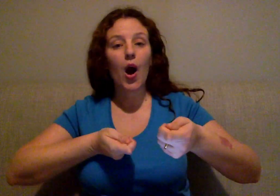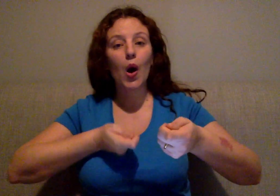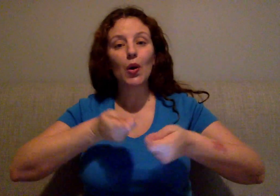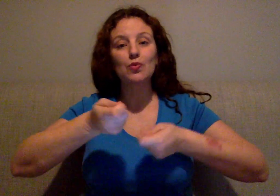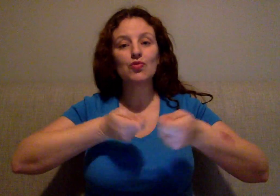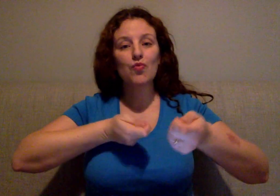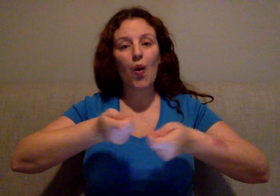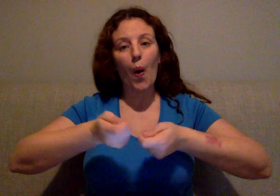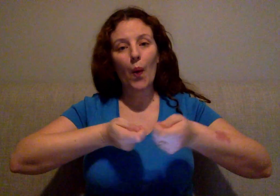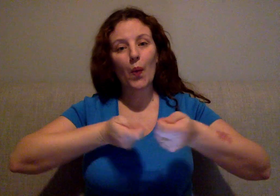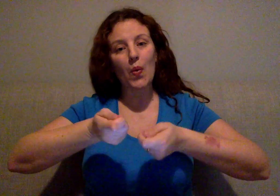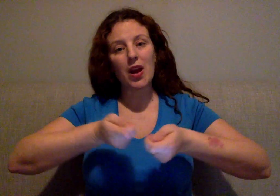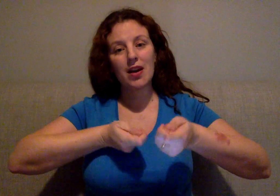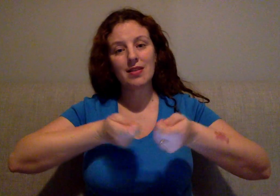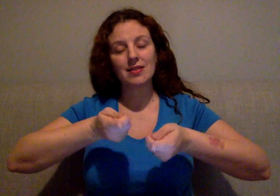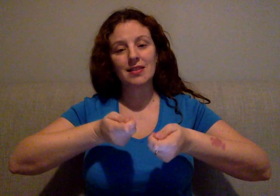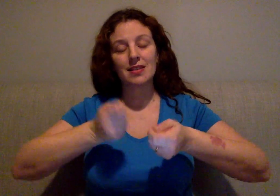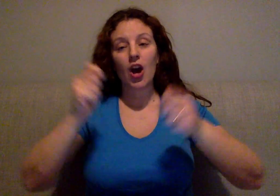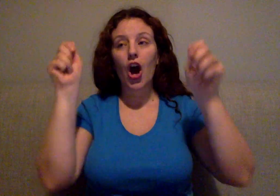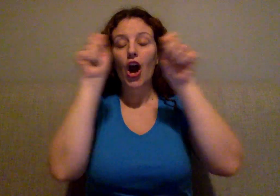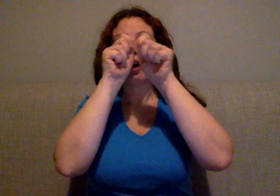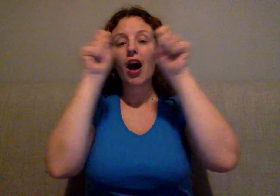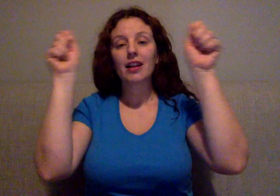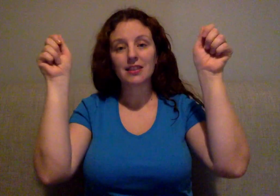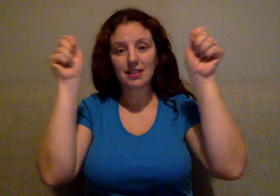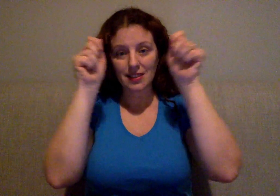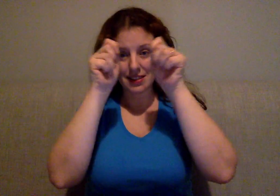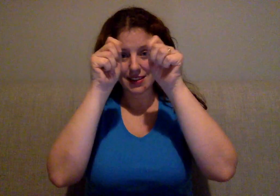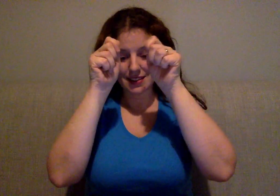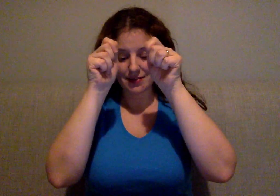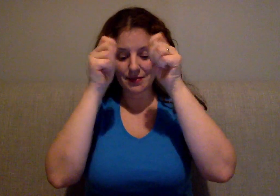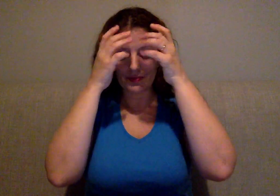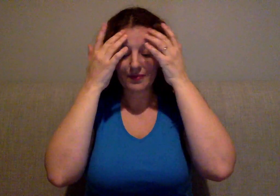CONTROL CURTAINS